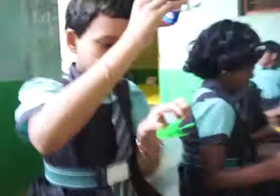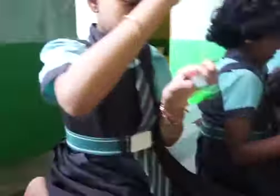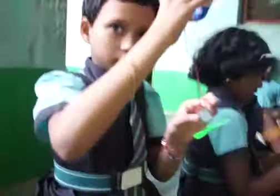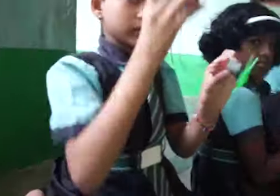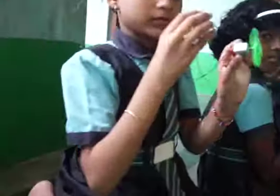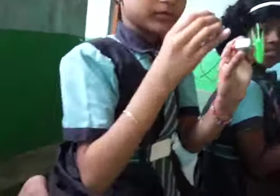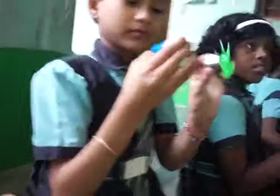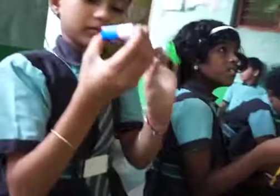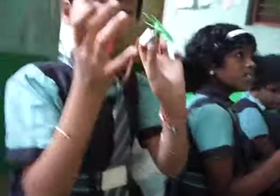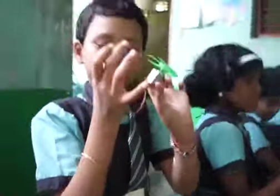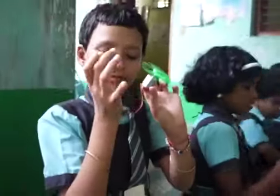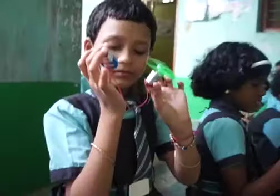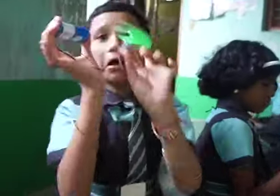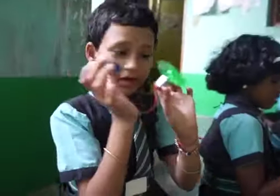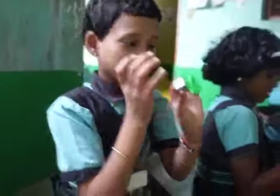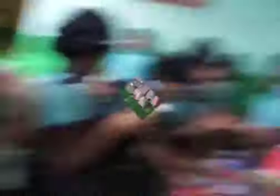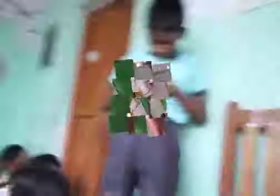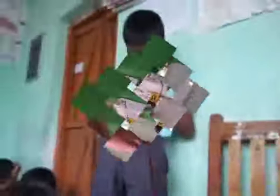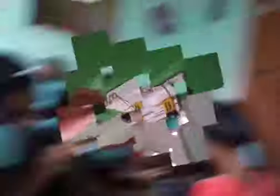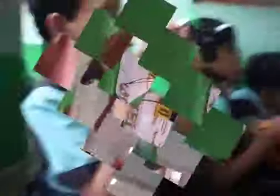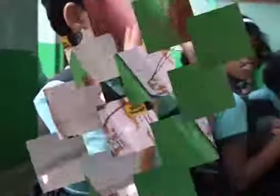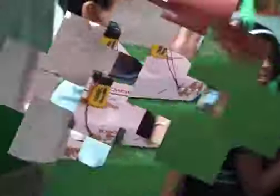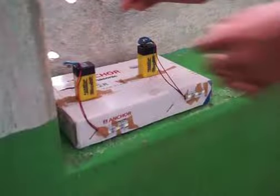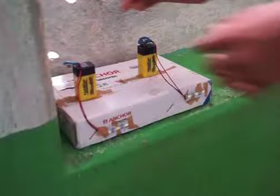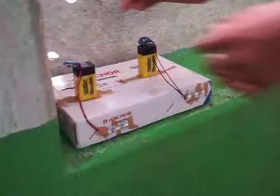the children engaged in do-it-yourself activities